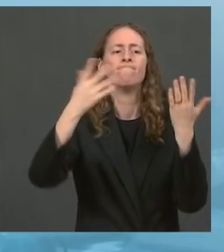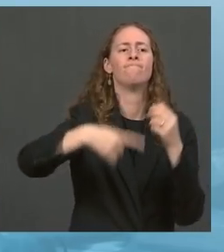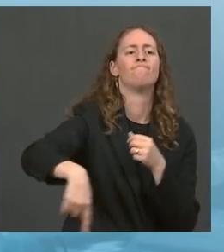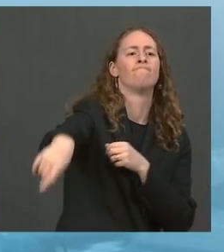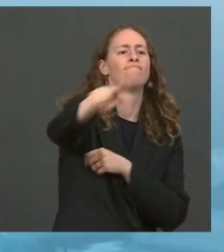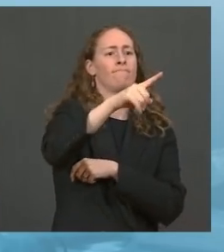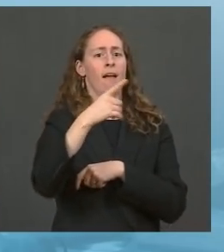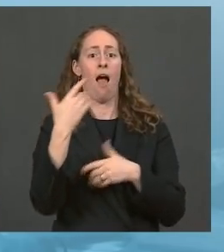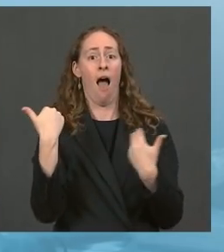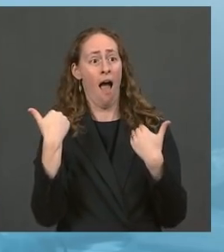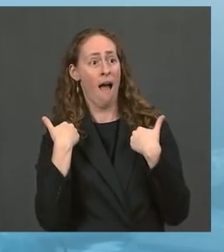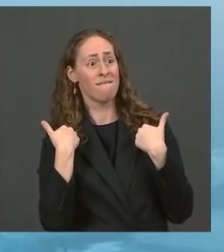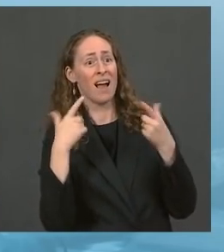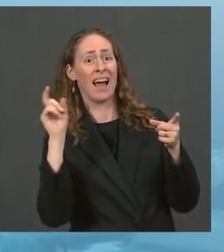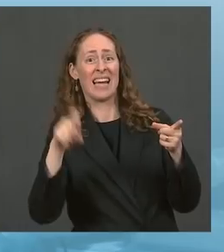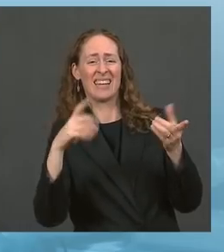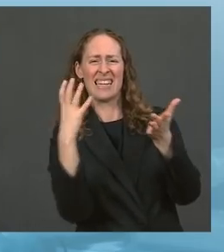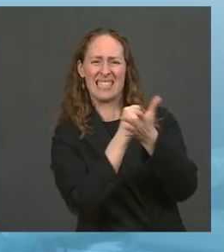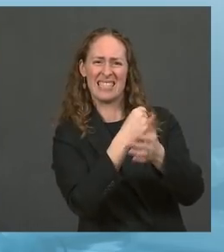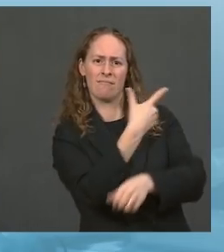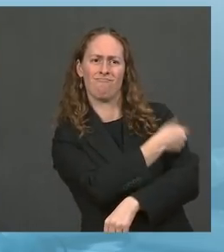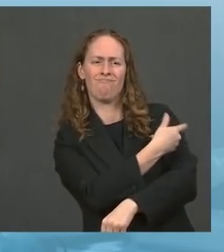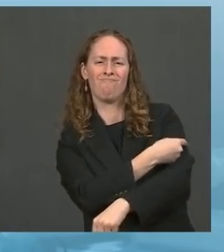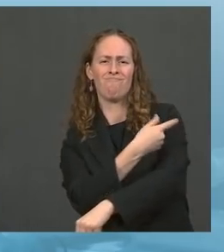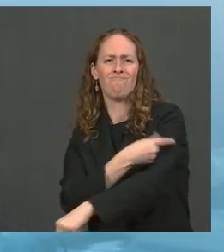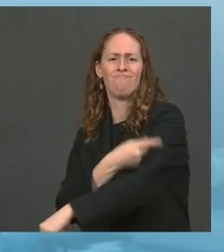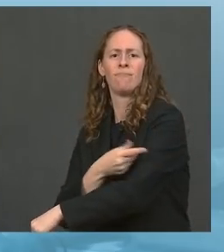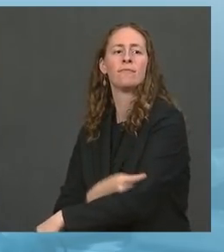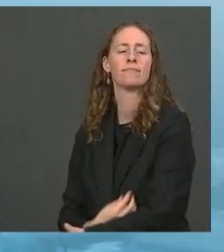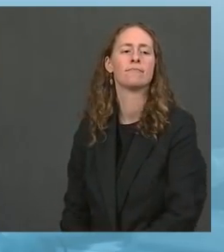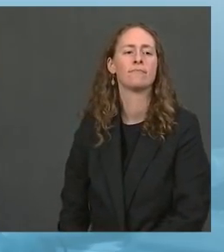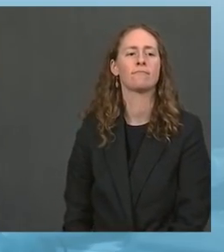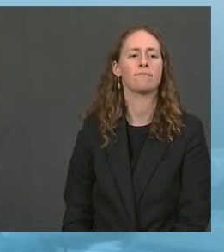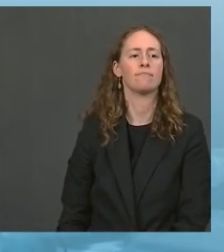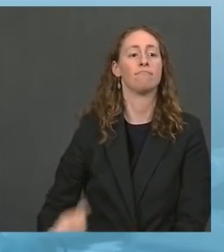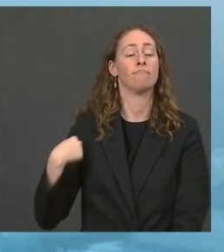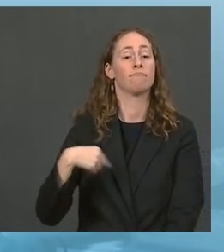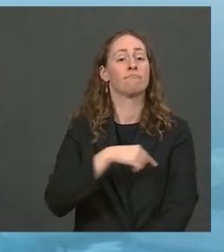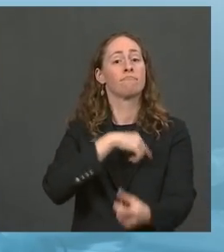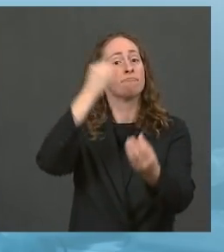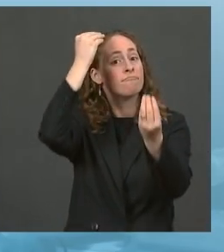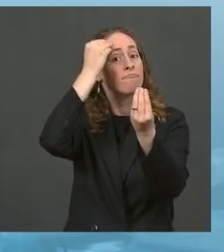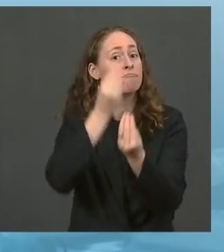Today, the United States is also announcing that we're providing an additional $370 million